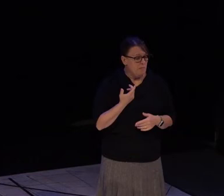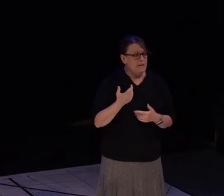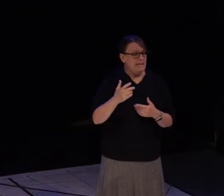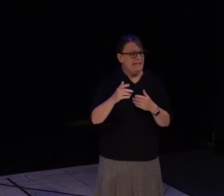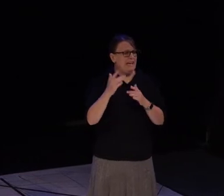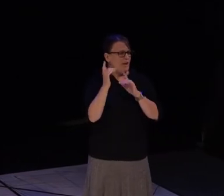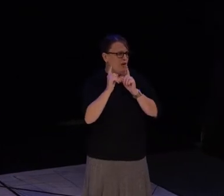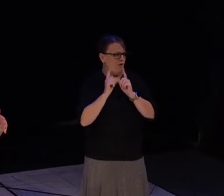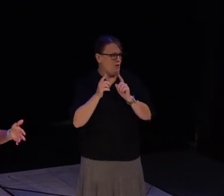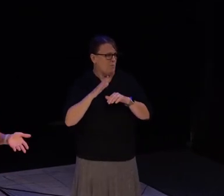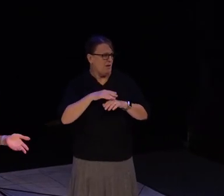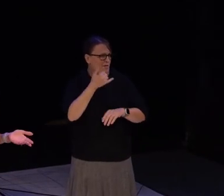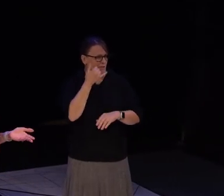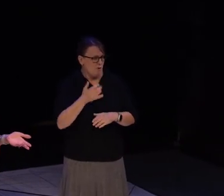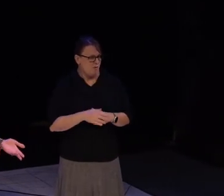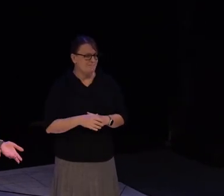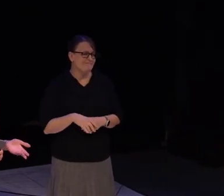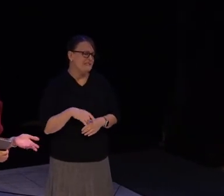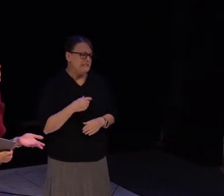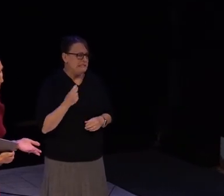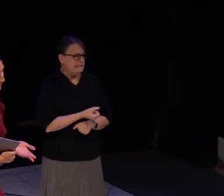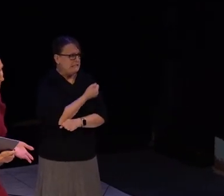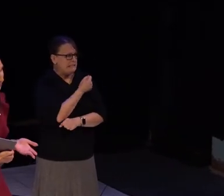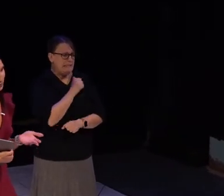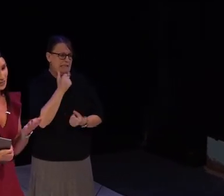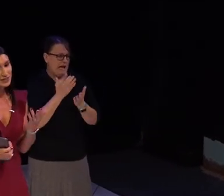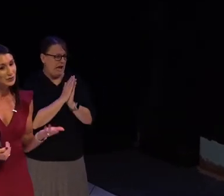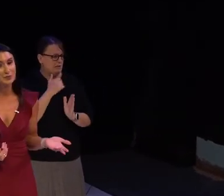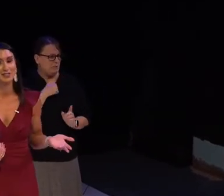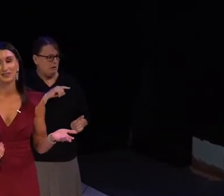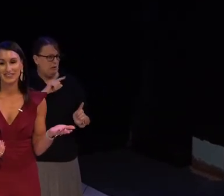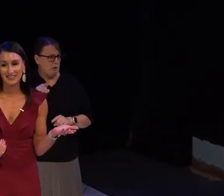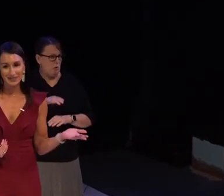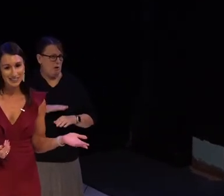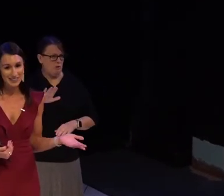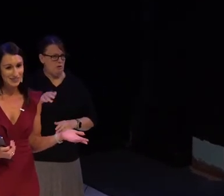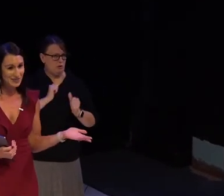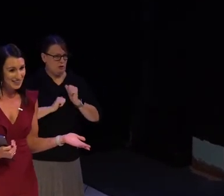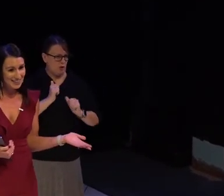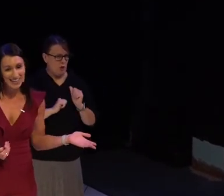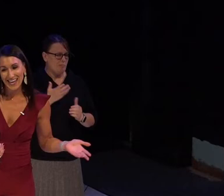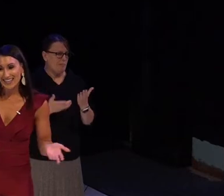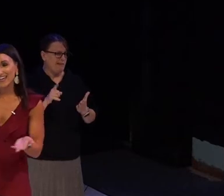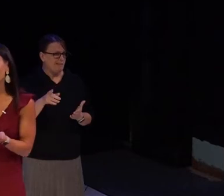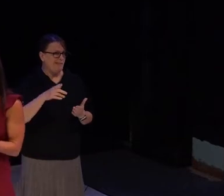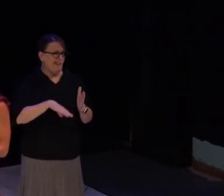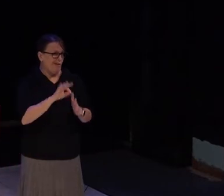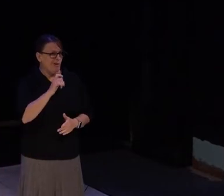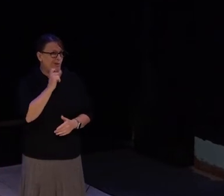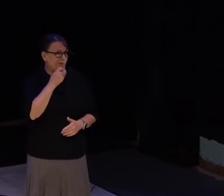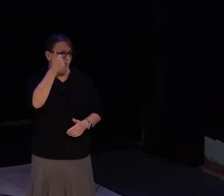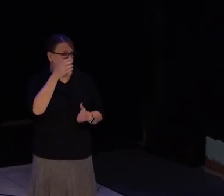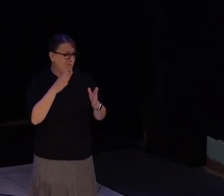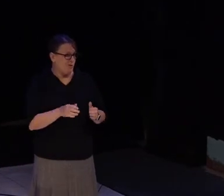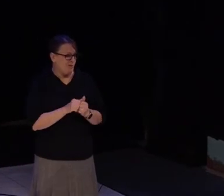Now Ellen didn't ask me to be on her show, so she must have found a way cooler person with a disability than me to have on there,